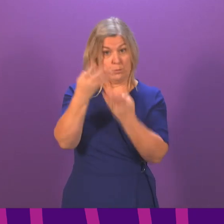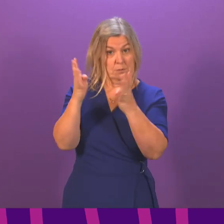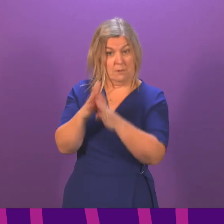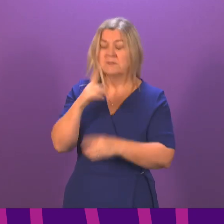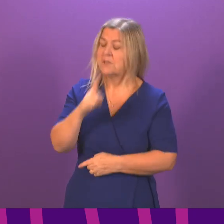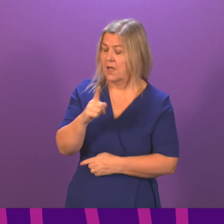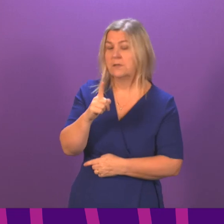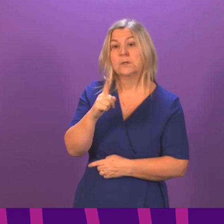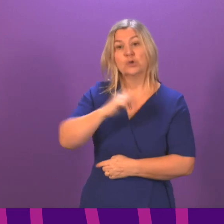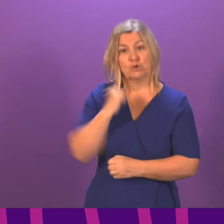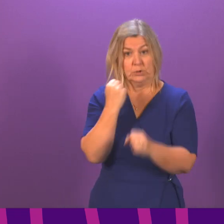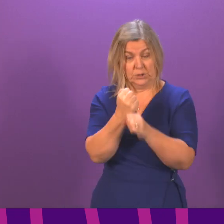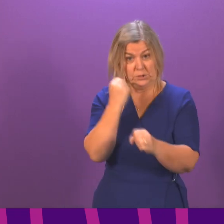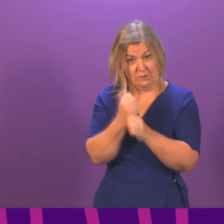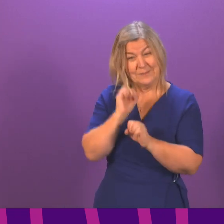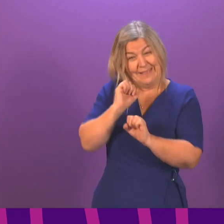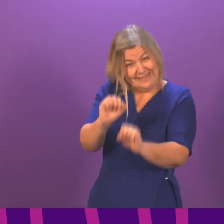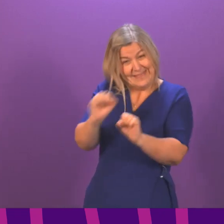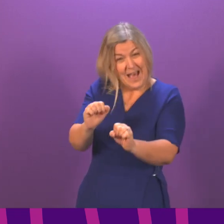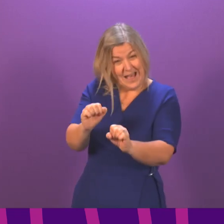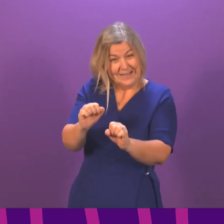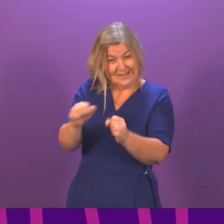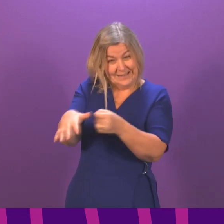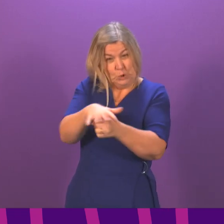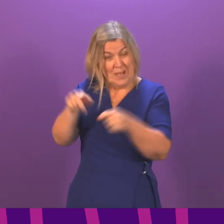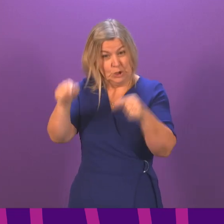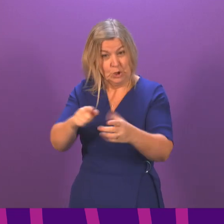Government’s handling of the sexual harassment allegations was deeply flawed, and that the